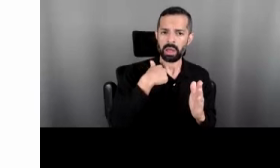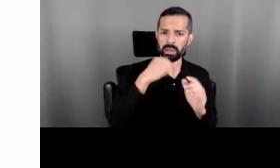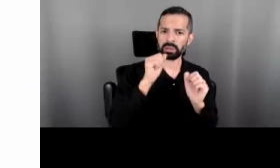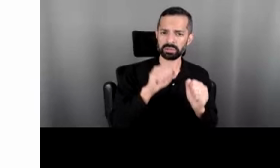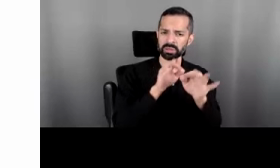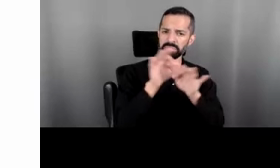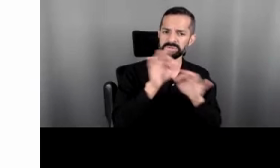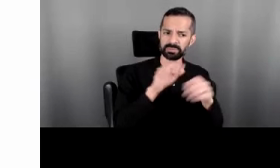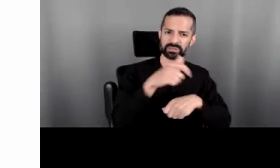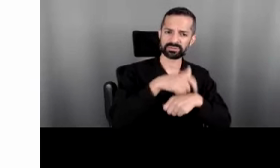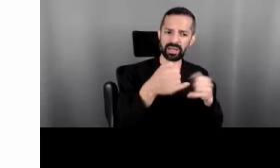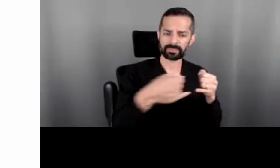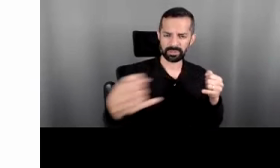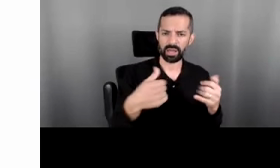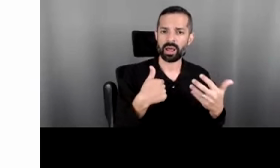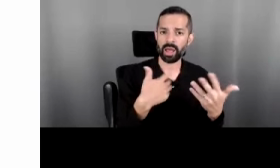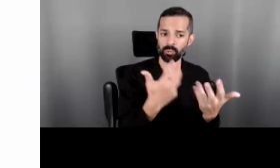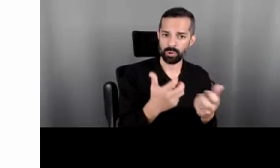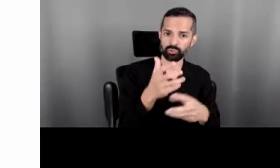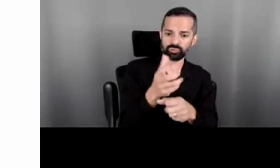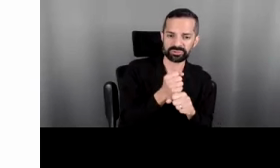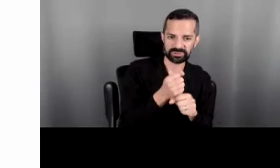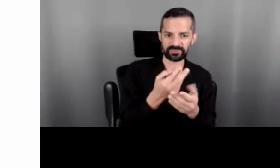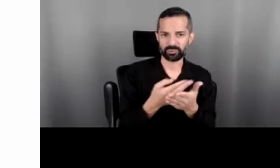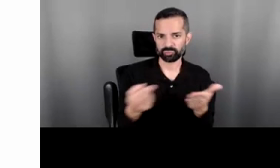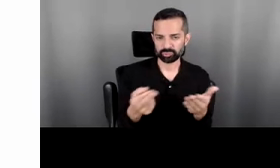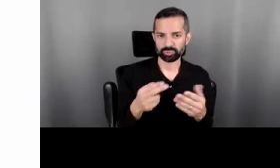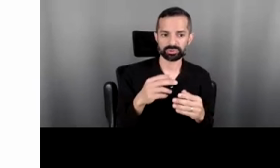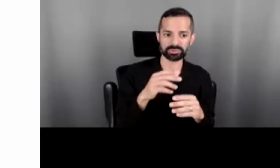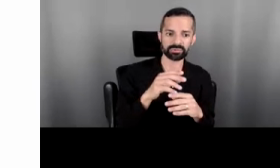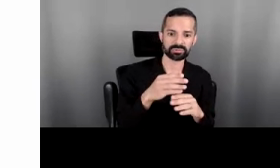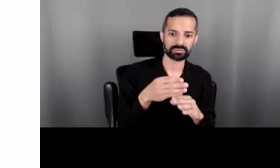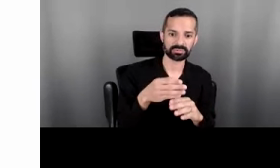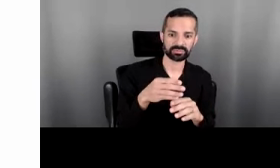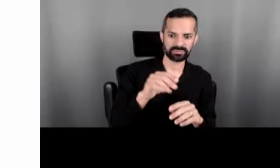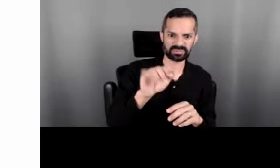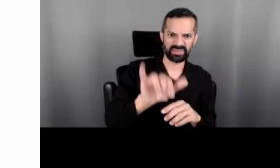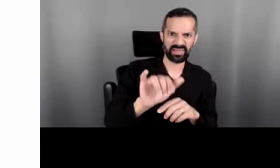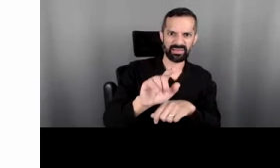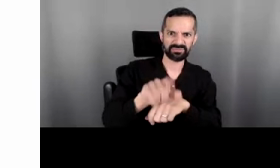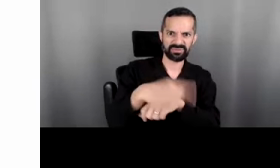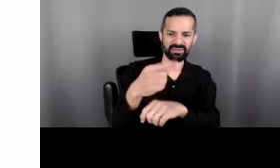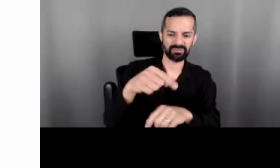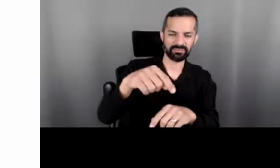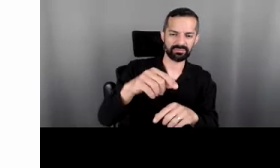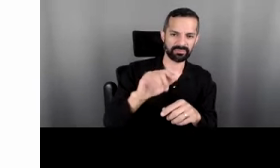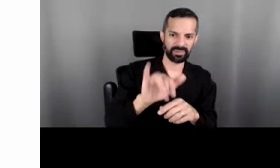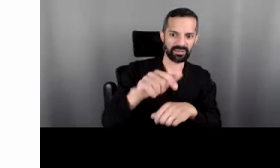receive those resources by in order to achieve that particular goal. But